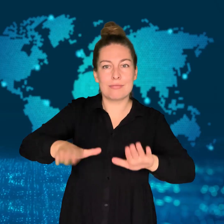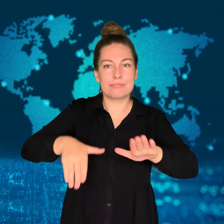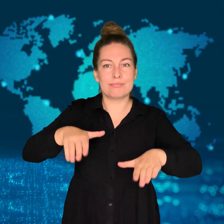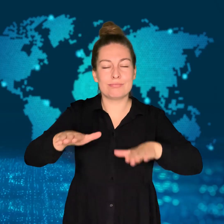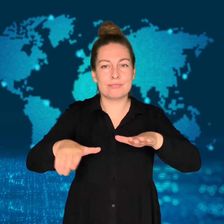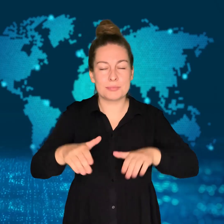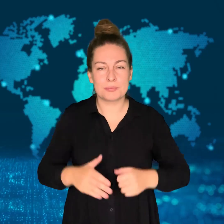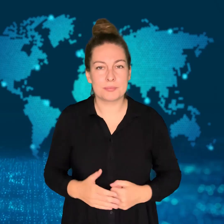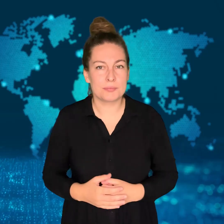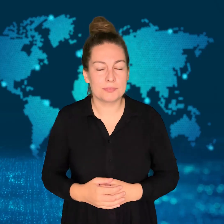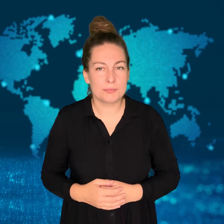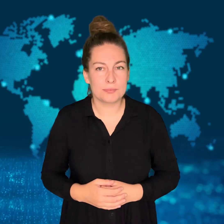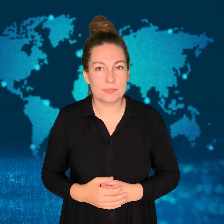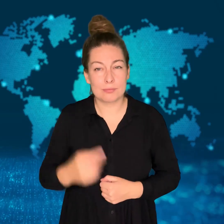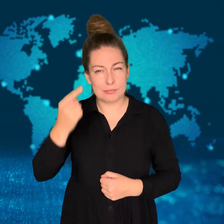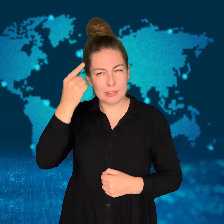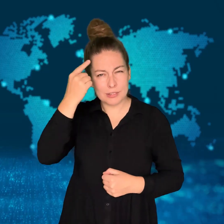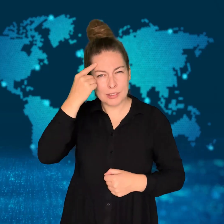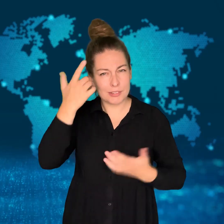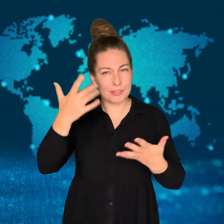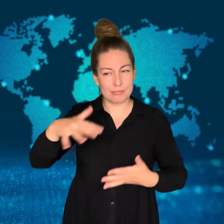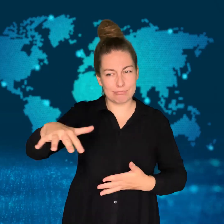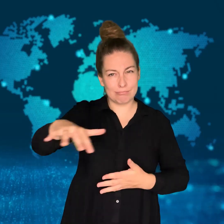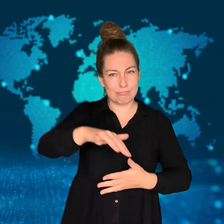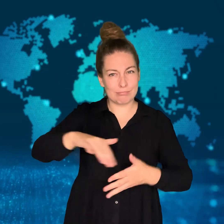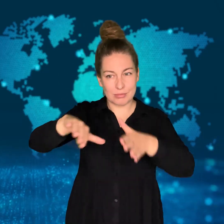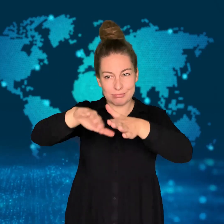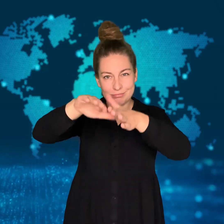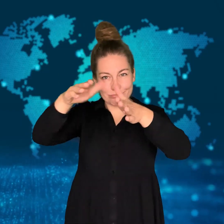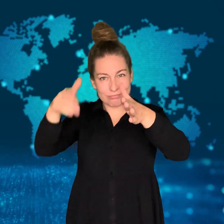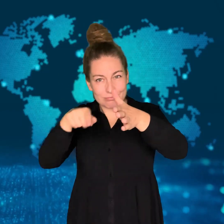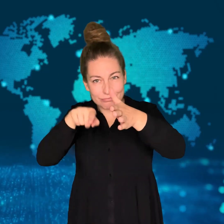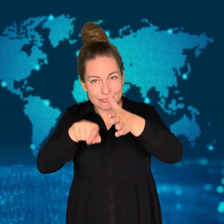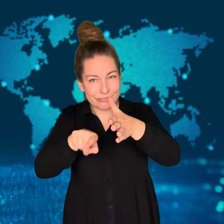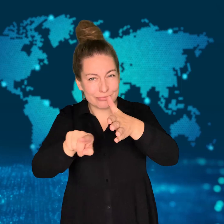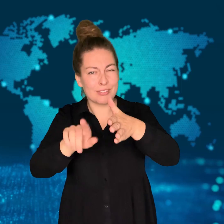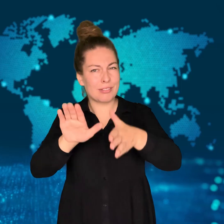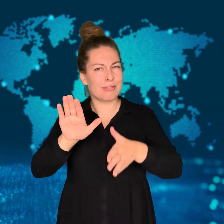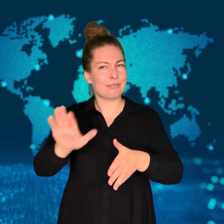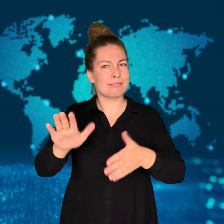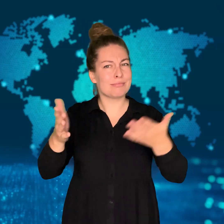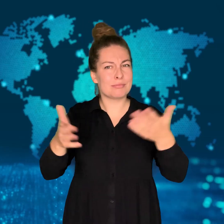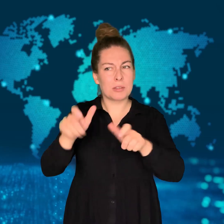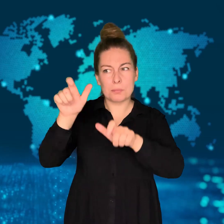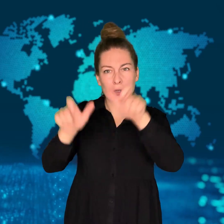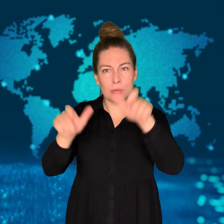evidenced by the baskets,tools, and sandals found there.